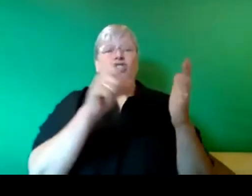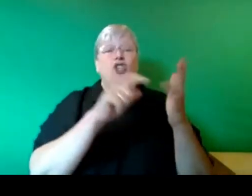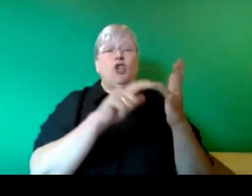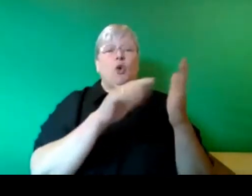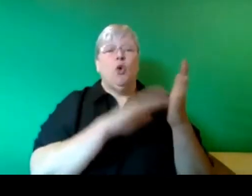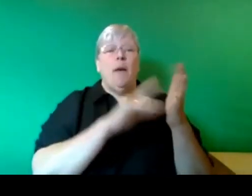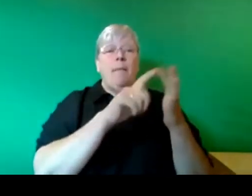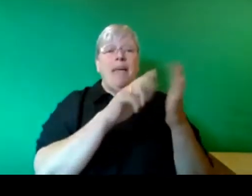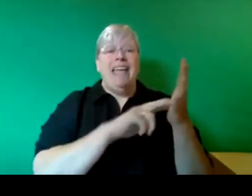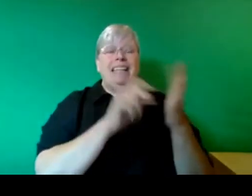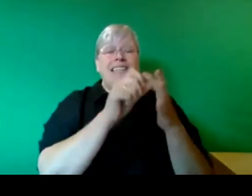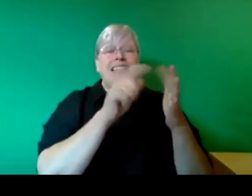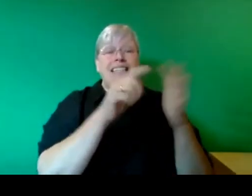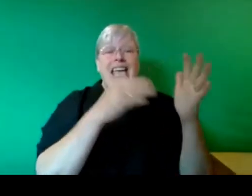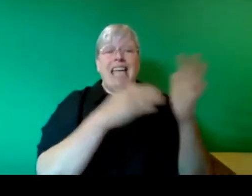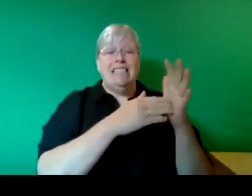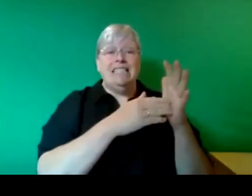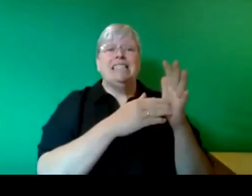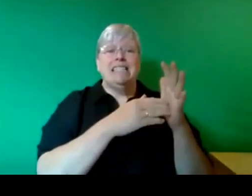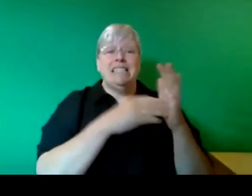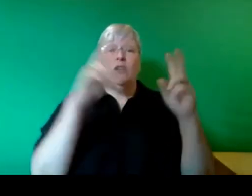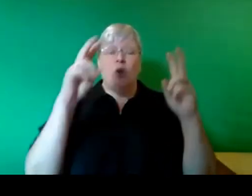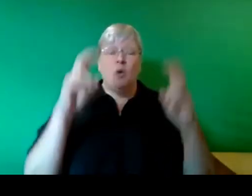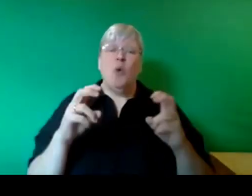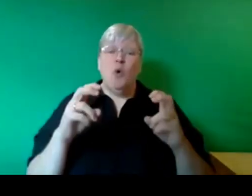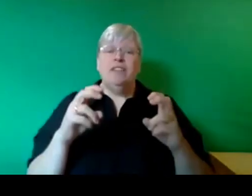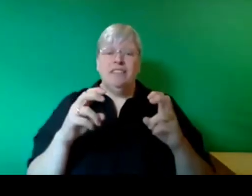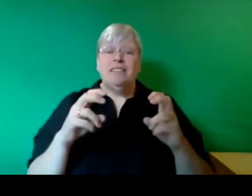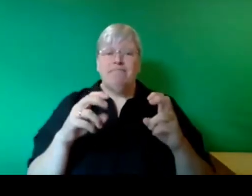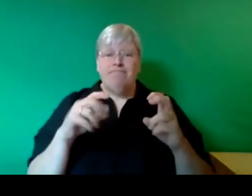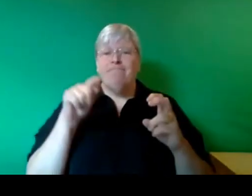this side I've got quotes on some walls and that's one of them actually so it is a good one to pick.